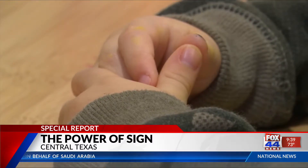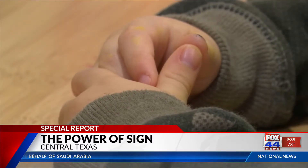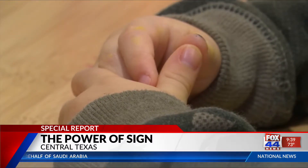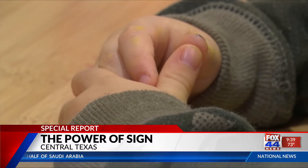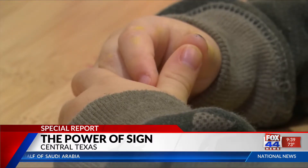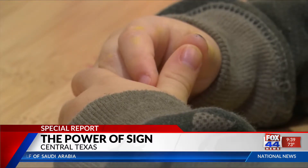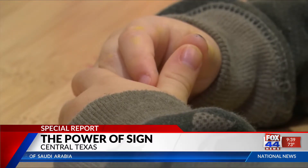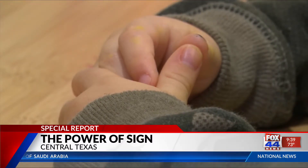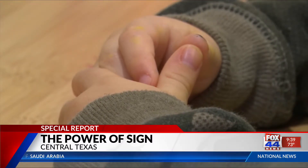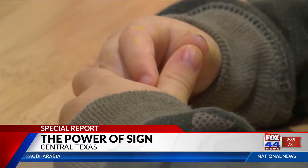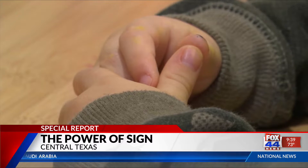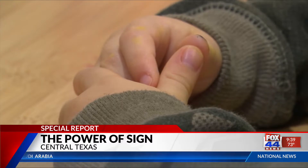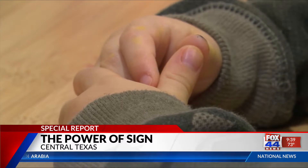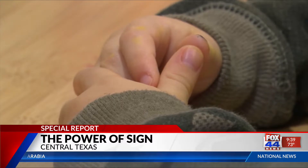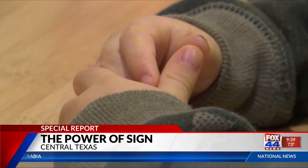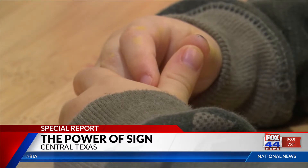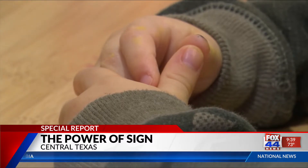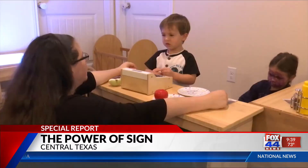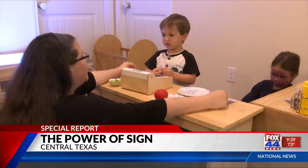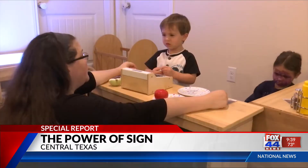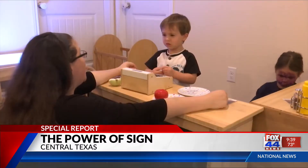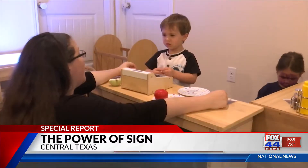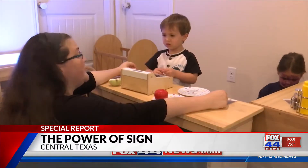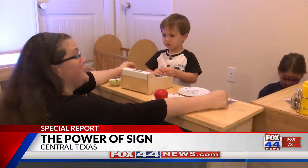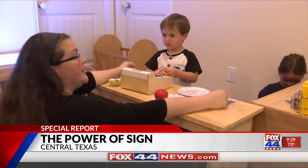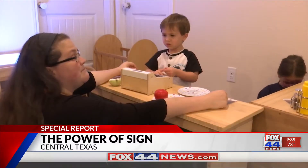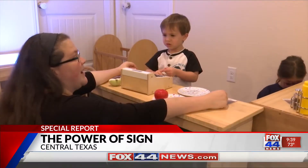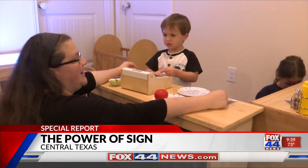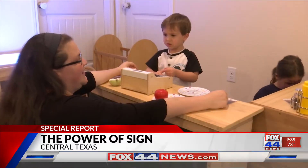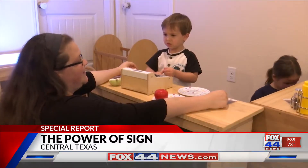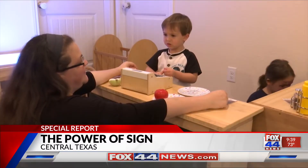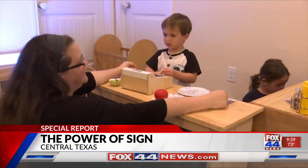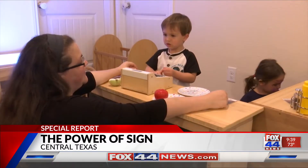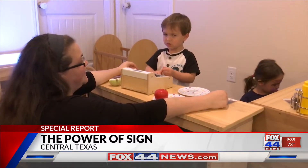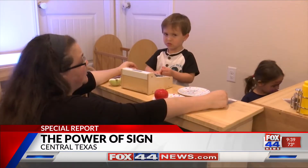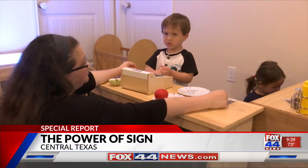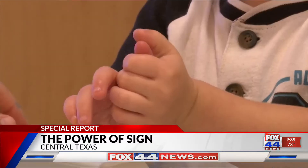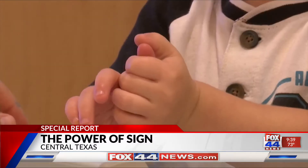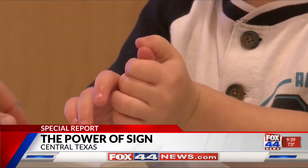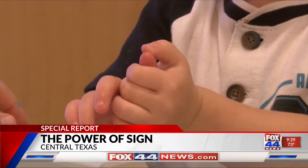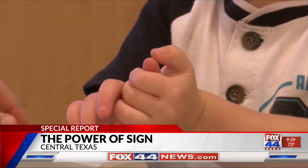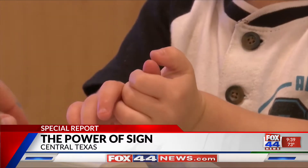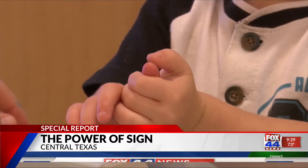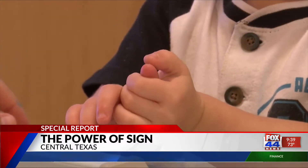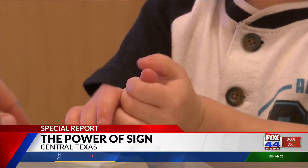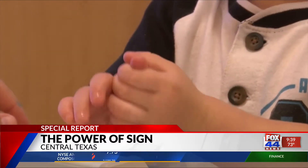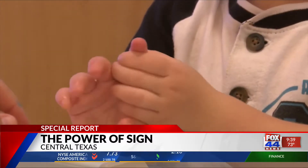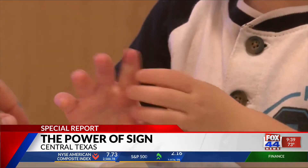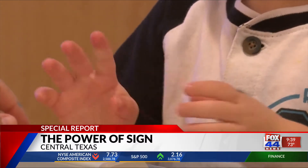words, a child has to hear a word up to 50 times before they even start to attempt to produce